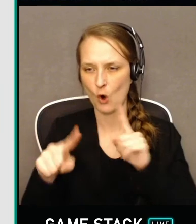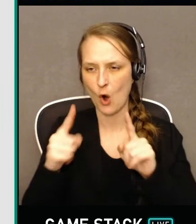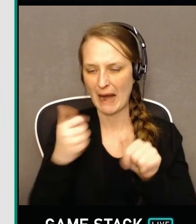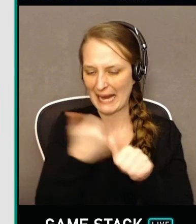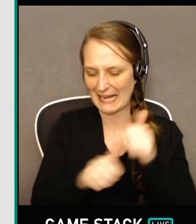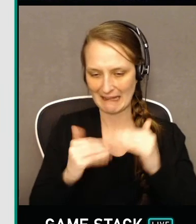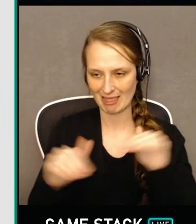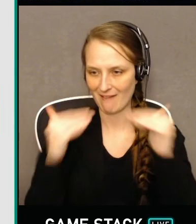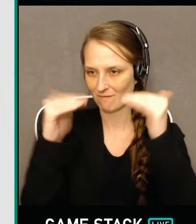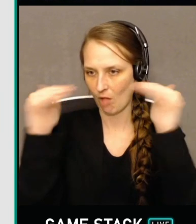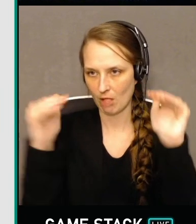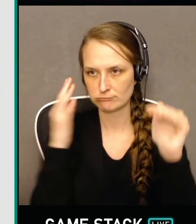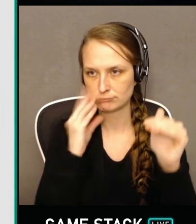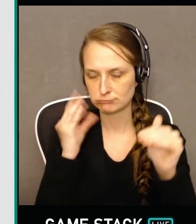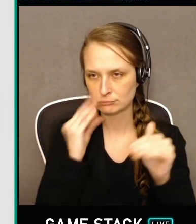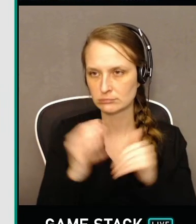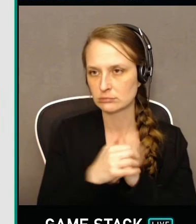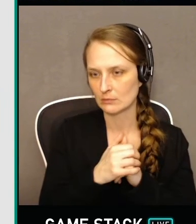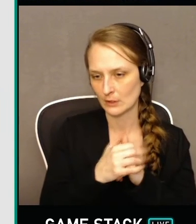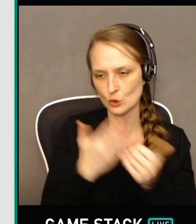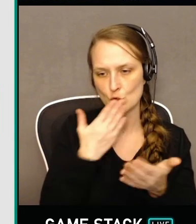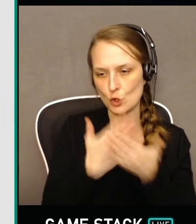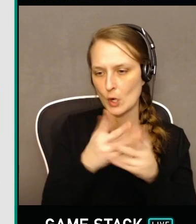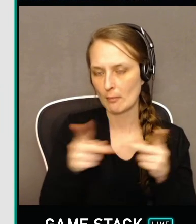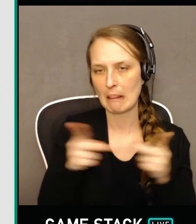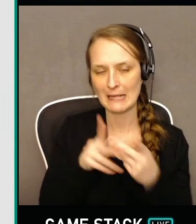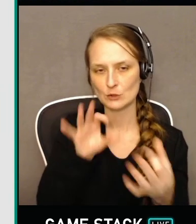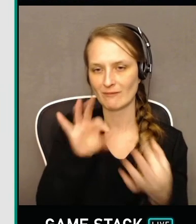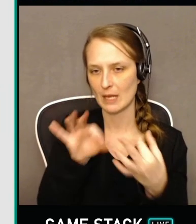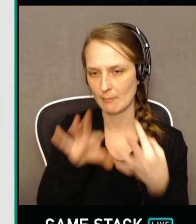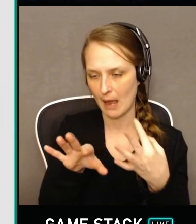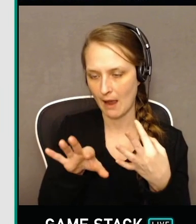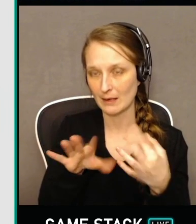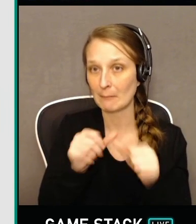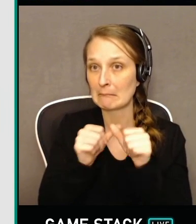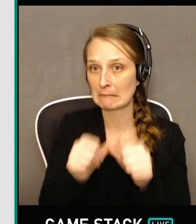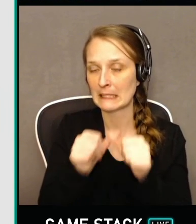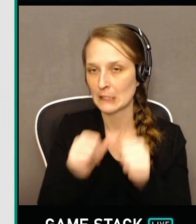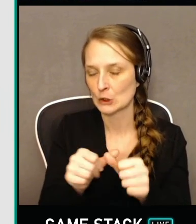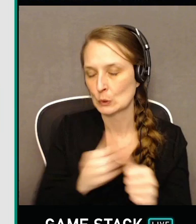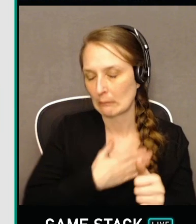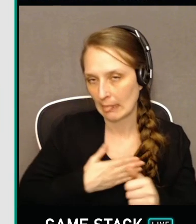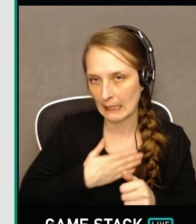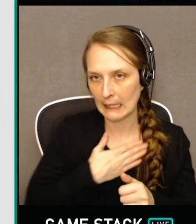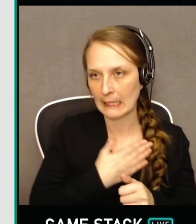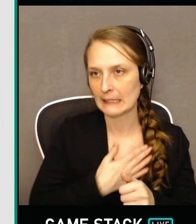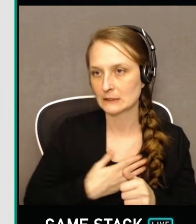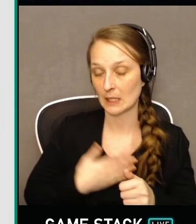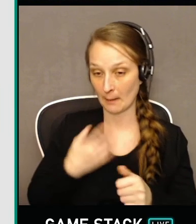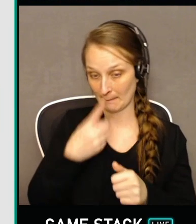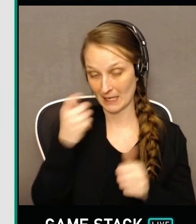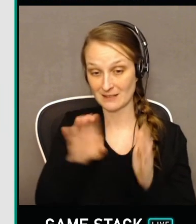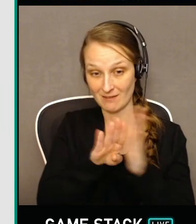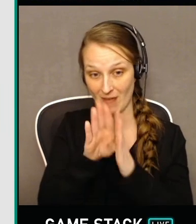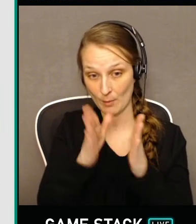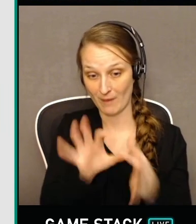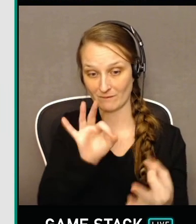This Discord server is a great place to give us feedback and please keep on doing so. It's literally because of developer feedback that we've done all